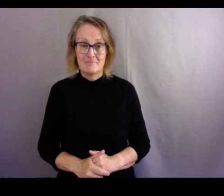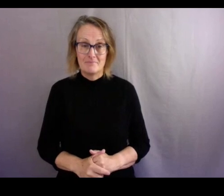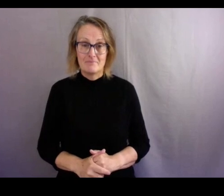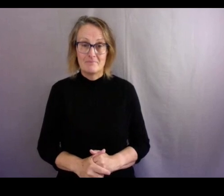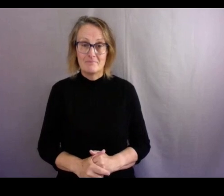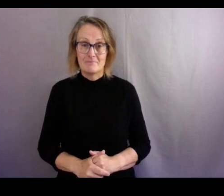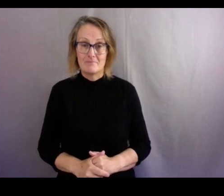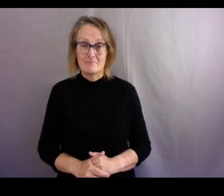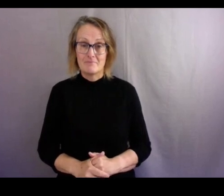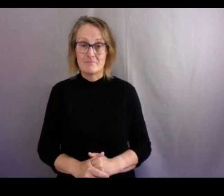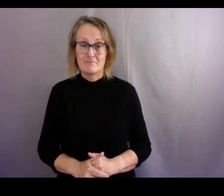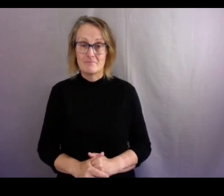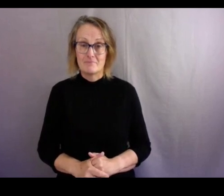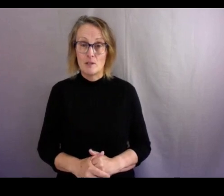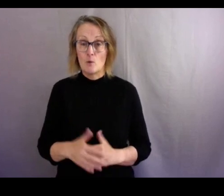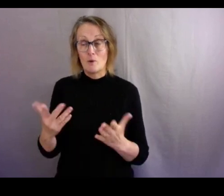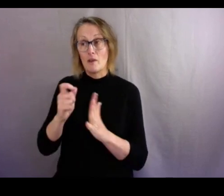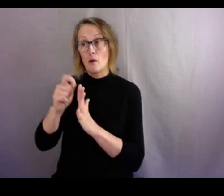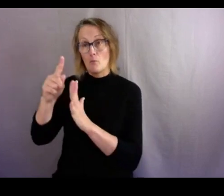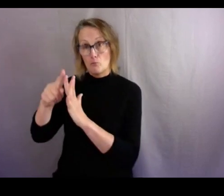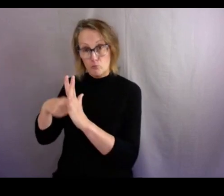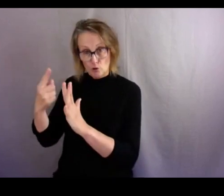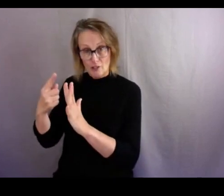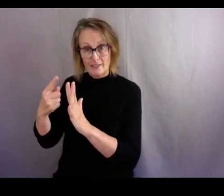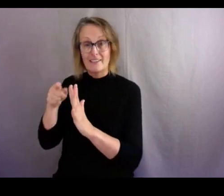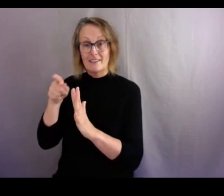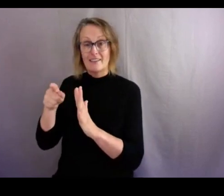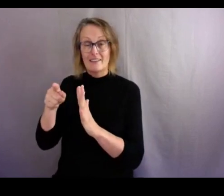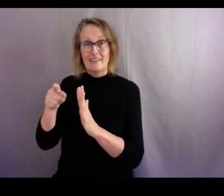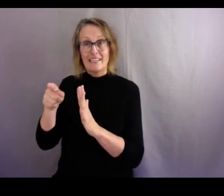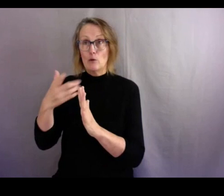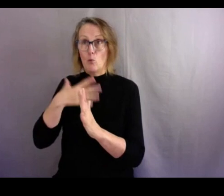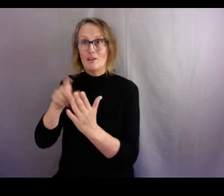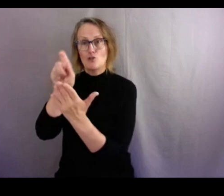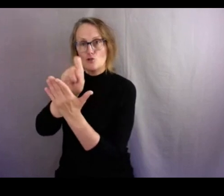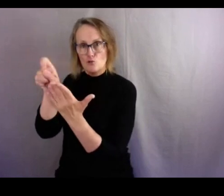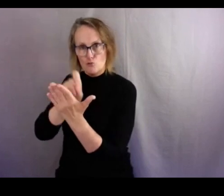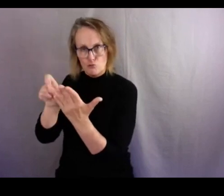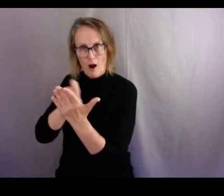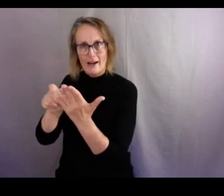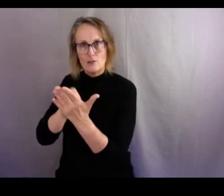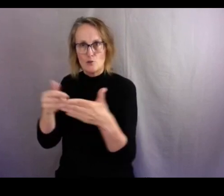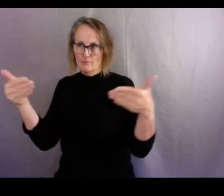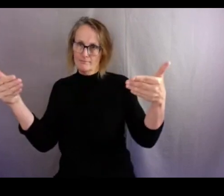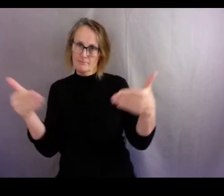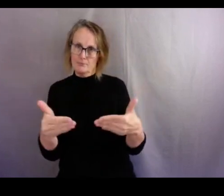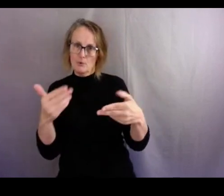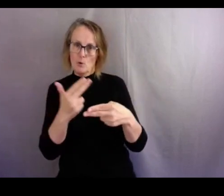to associate Charles Morice, a symbolist poet with the writing. He wanted Charles Morice to add poems to his own text,